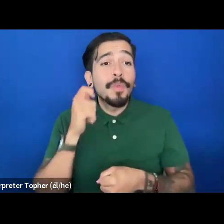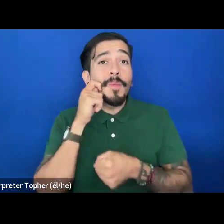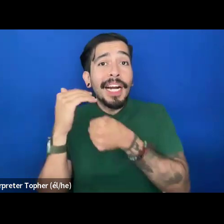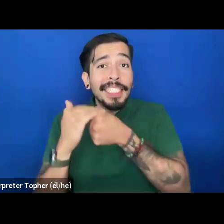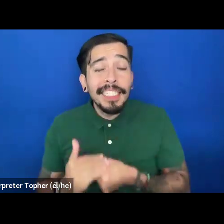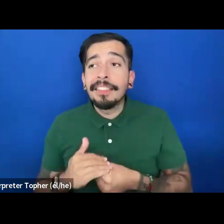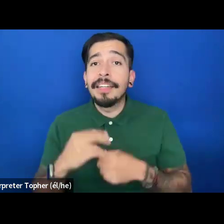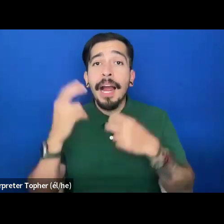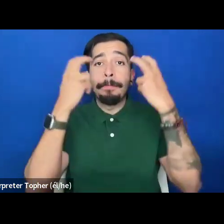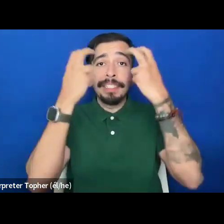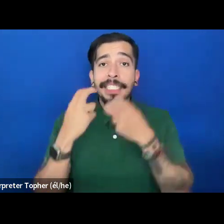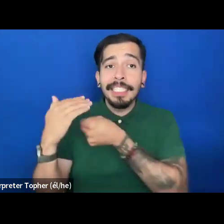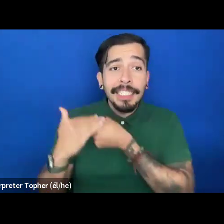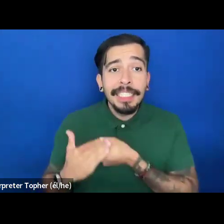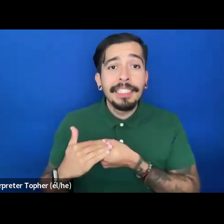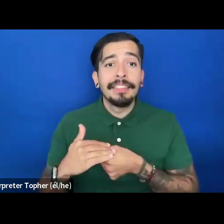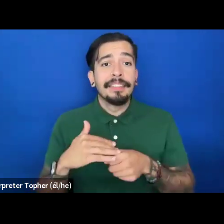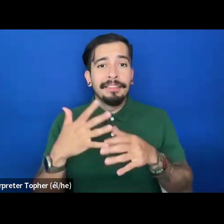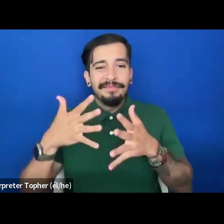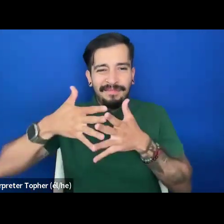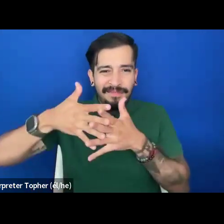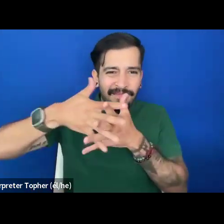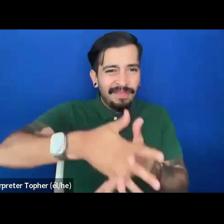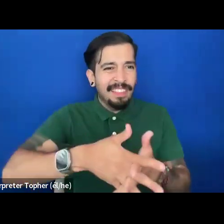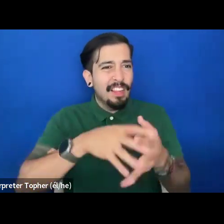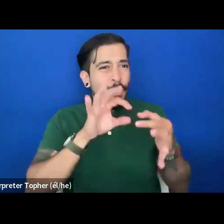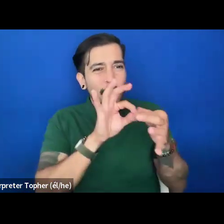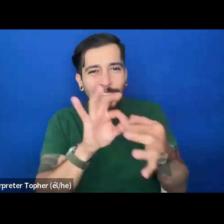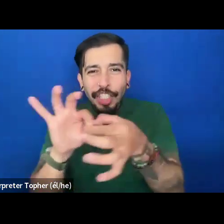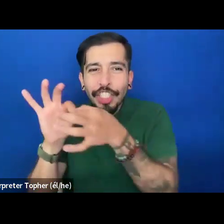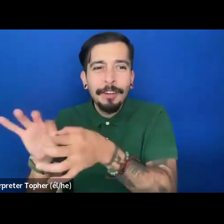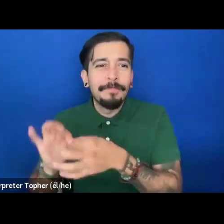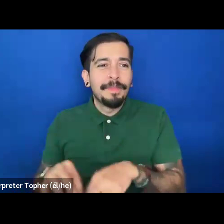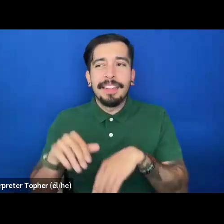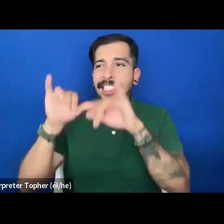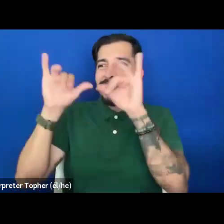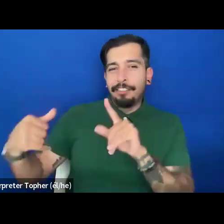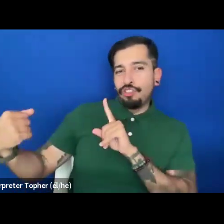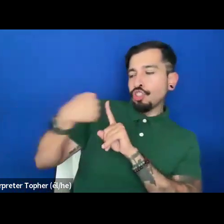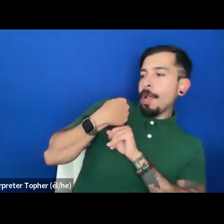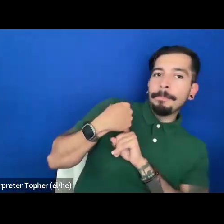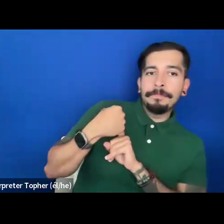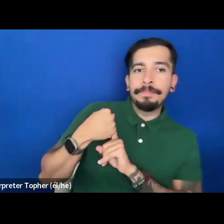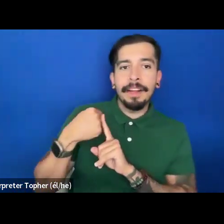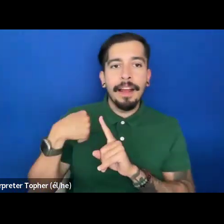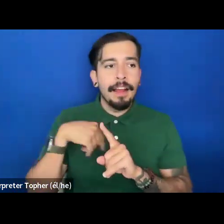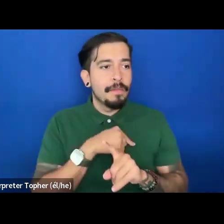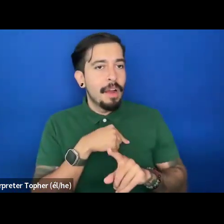These systems shape, as we've spoken about, who gets care, who provides the care,